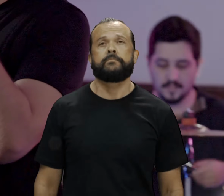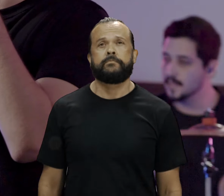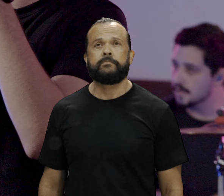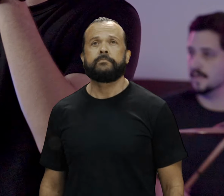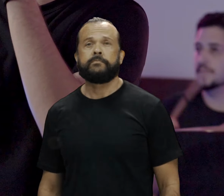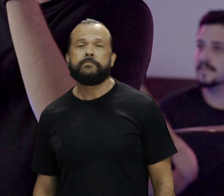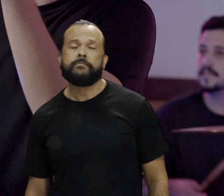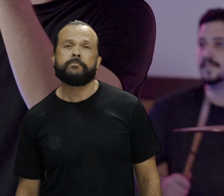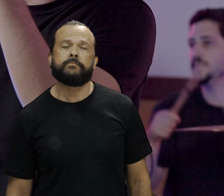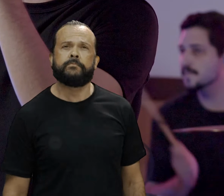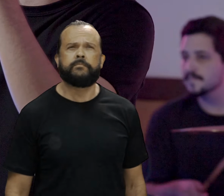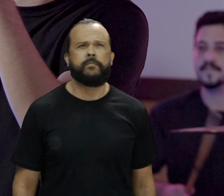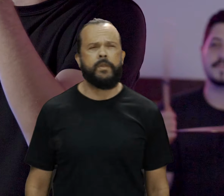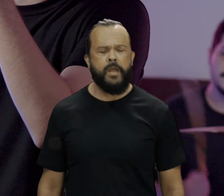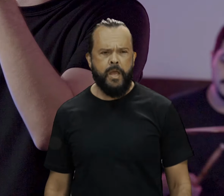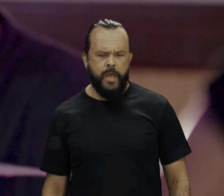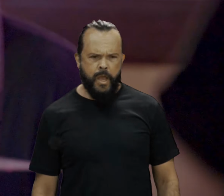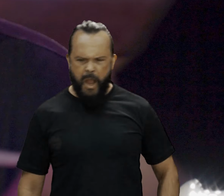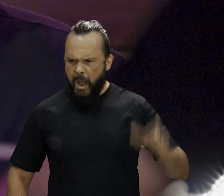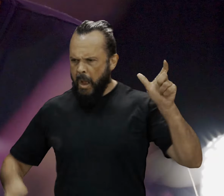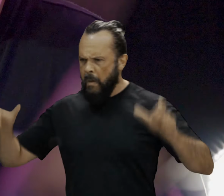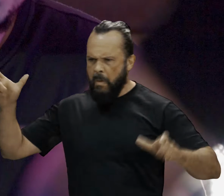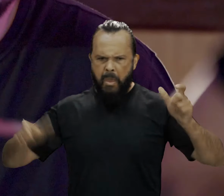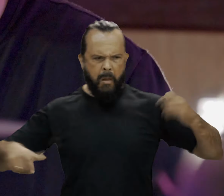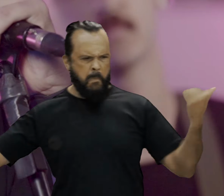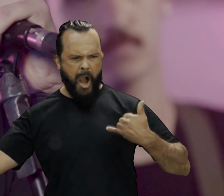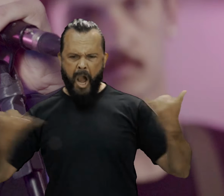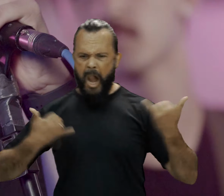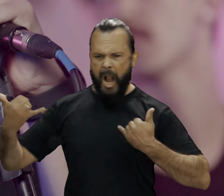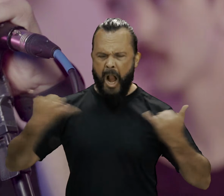That voice that says I can't